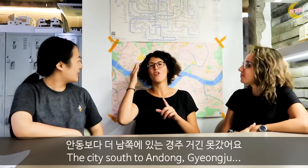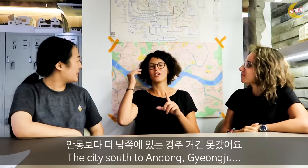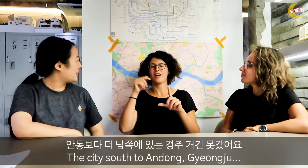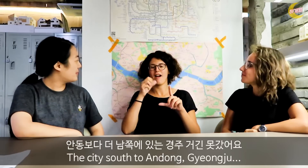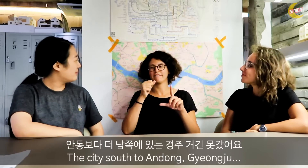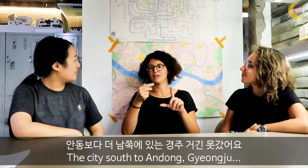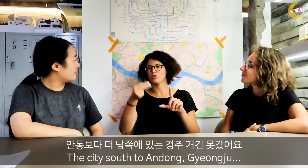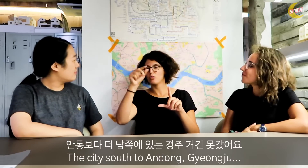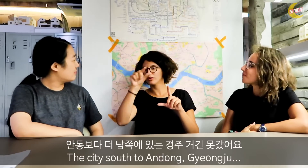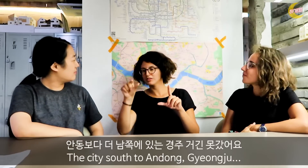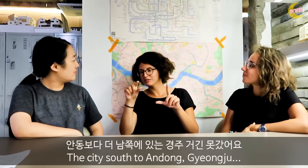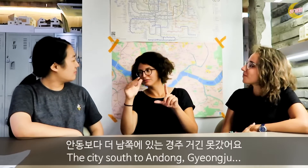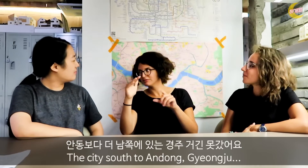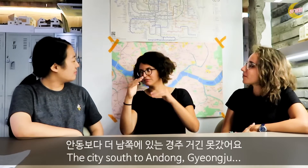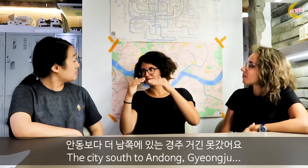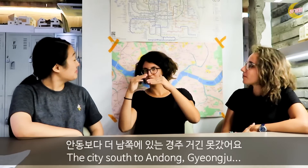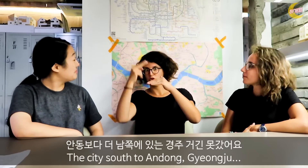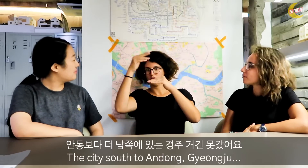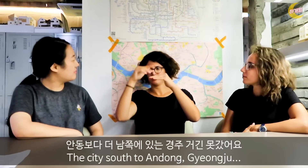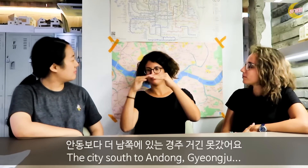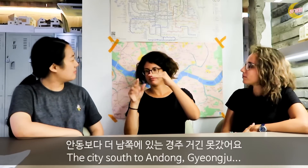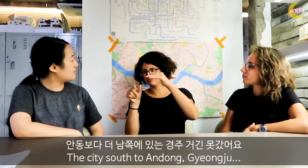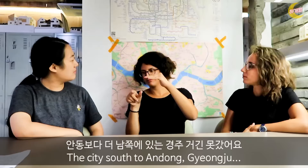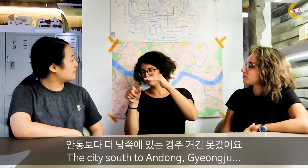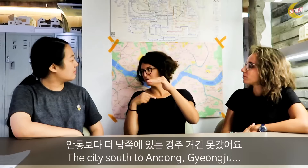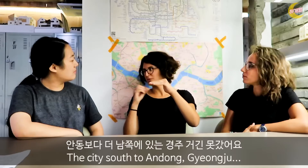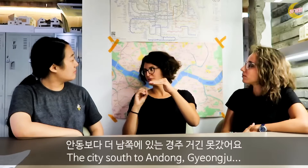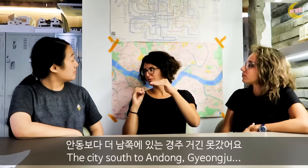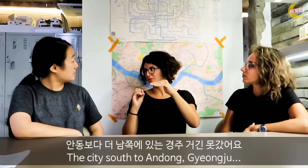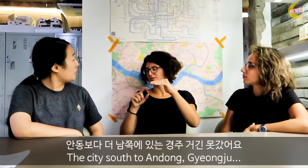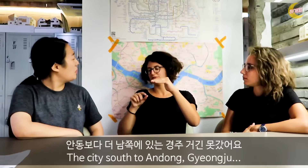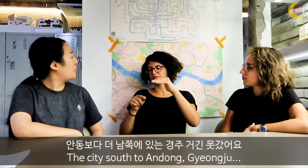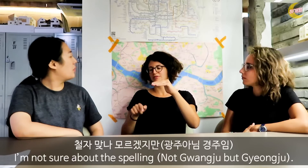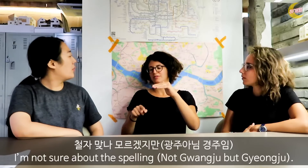The city south to Andong, Gyeongju..